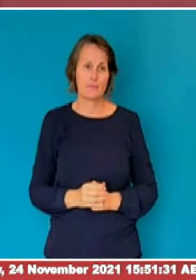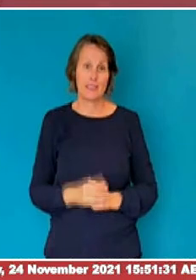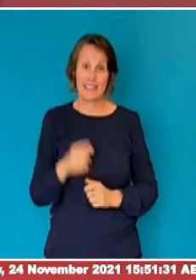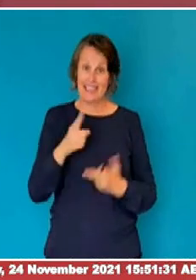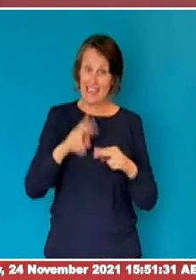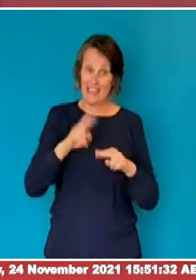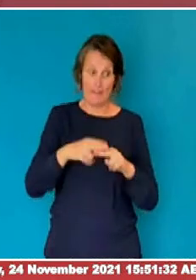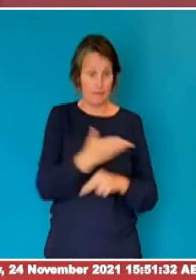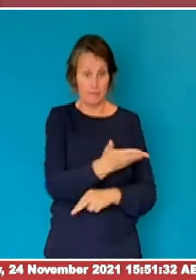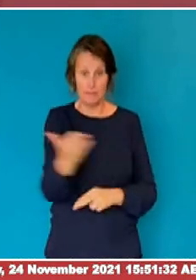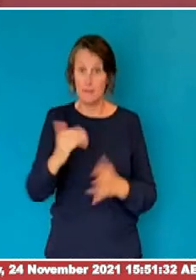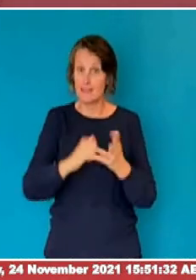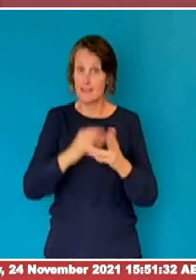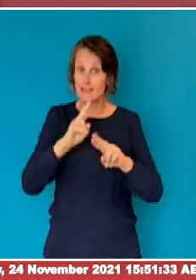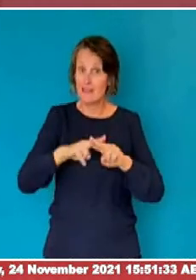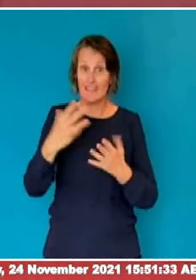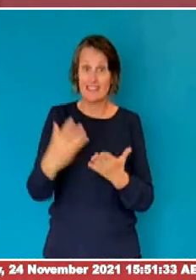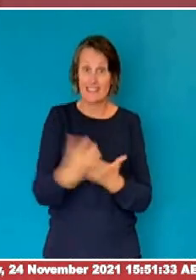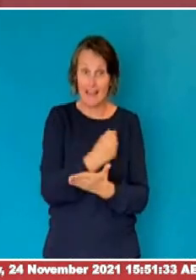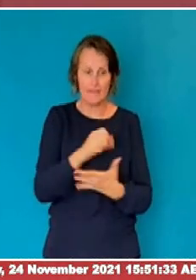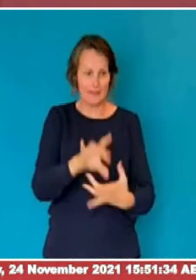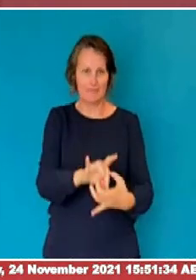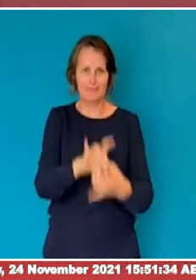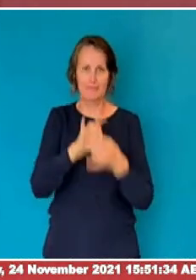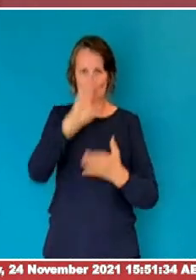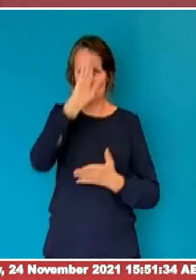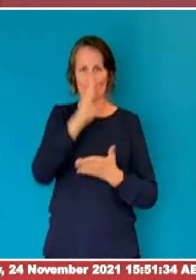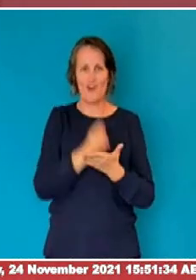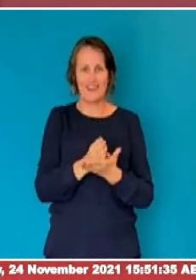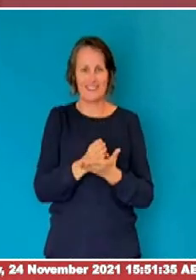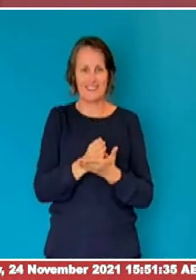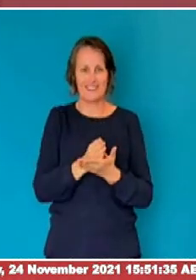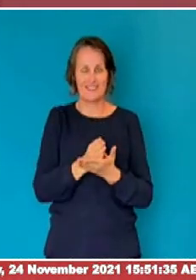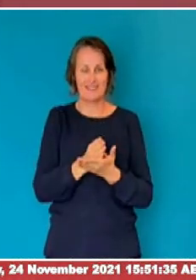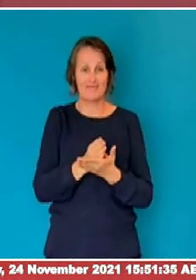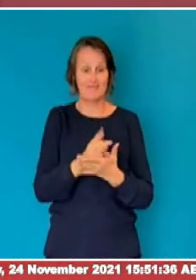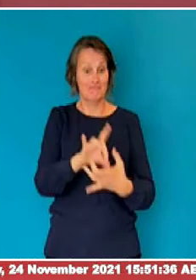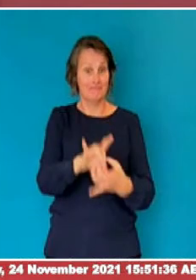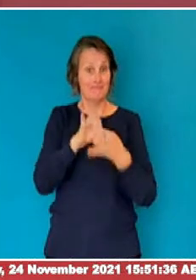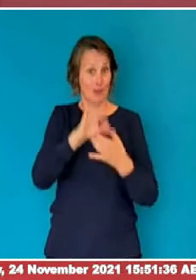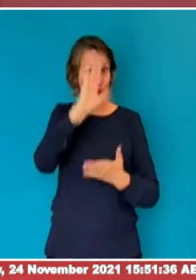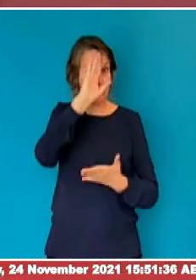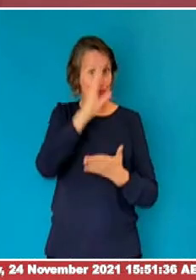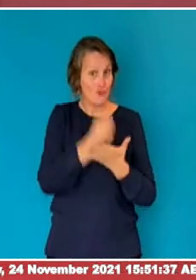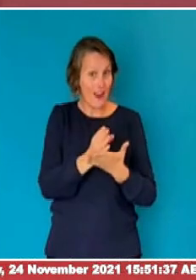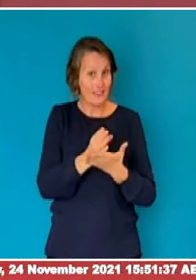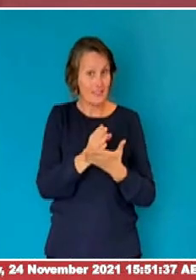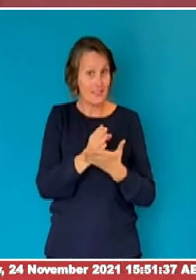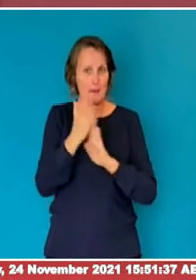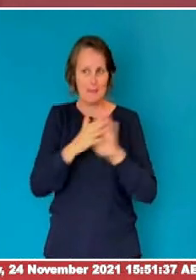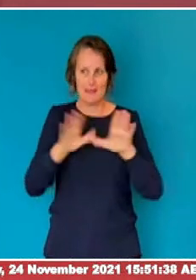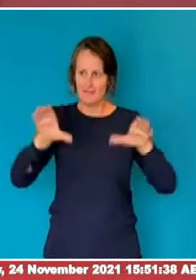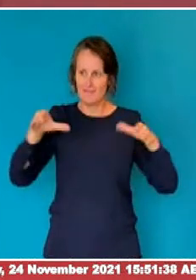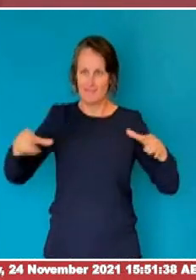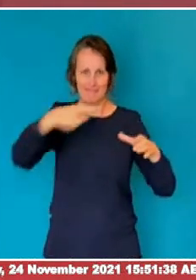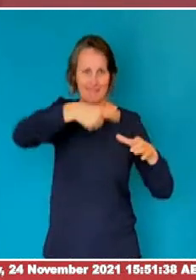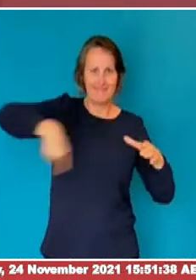safe, then you will build on trust. And if you build on trust, then you build a good culture in an organisation.